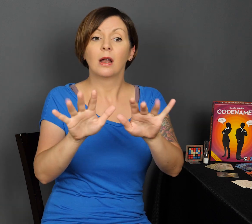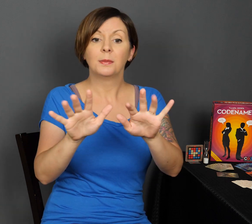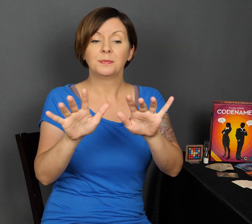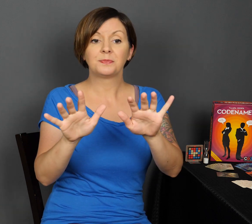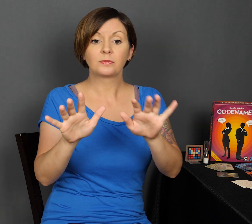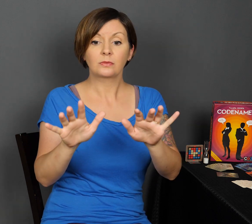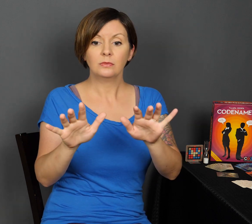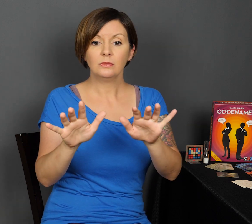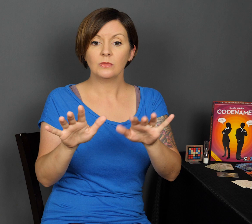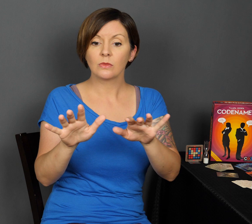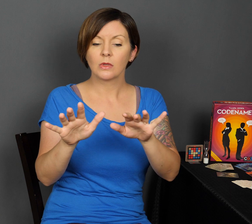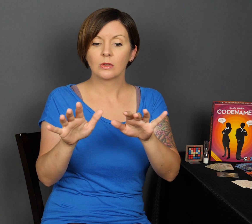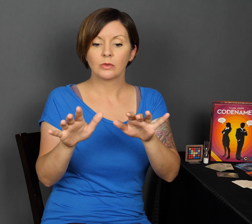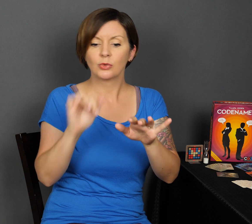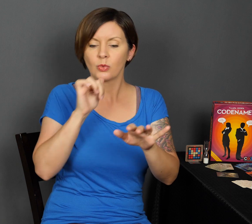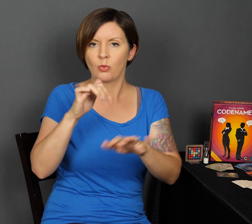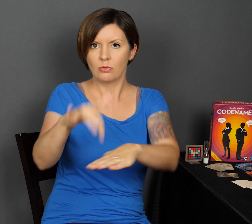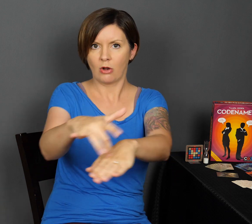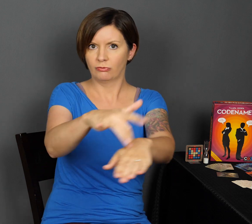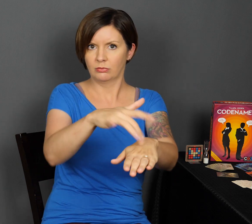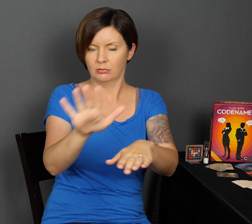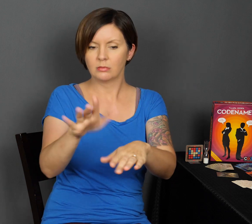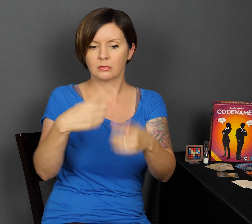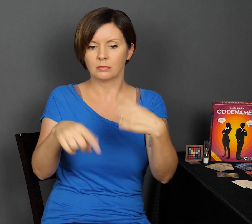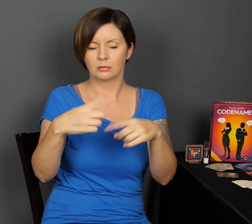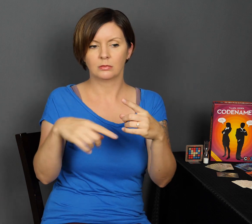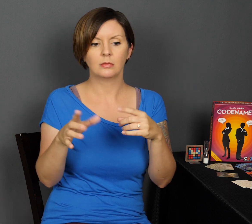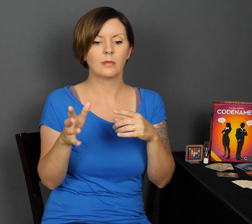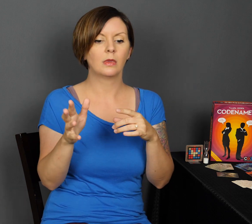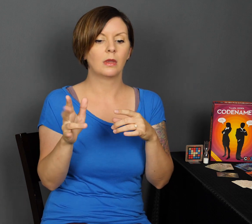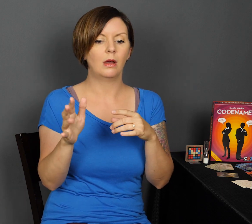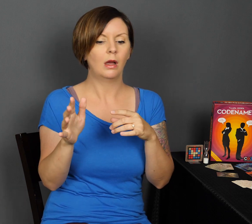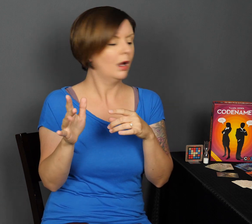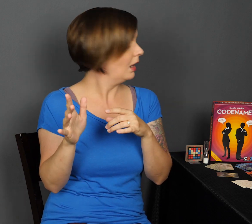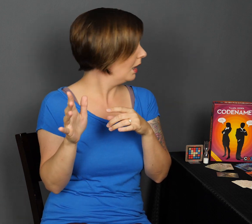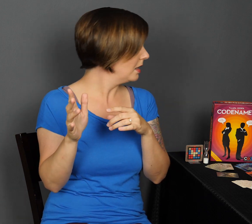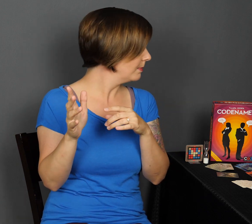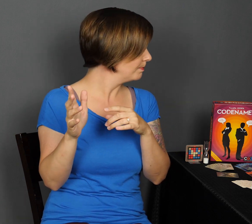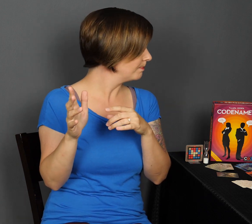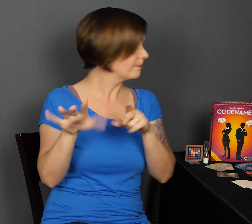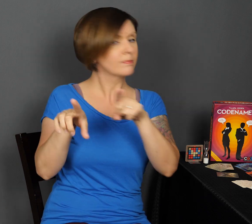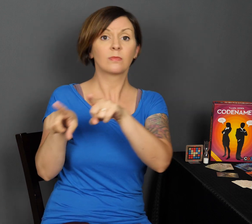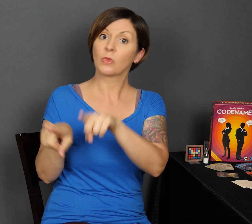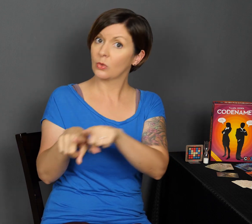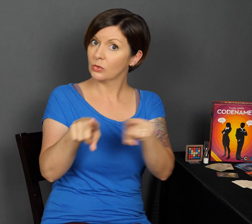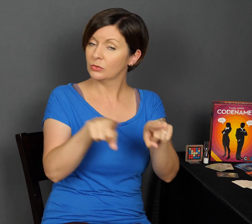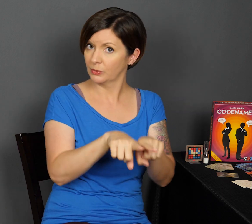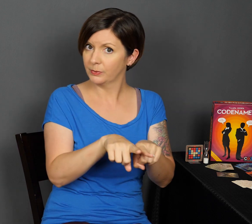Really that's it! You don't touch the board... you just use sign language.